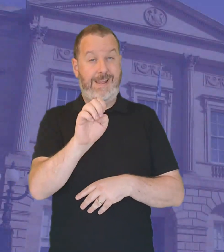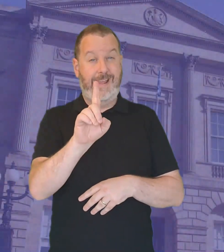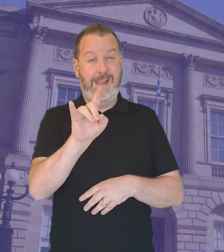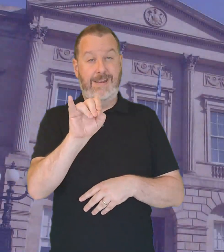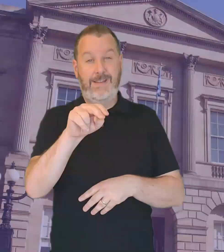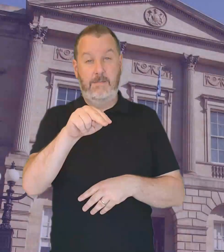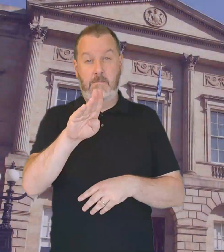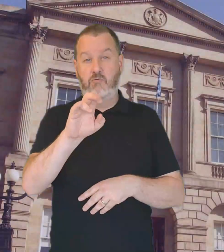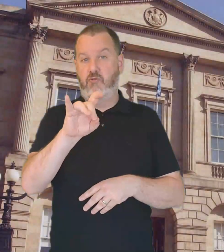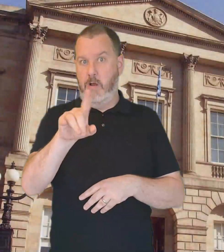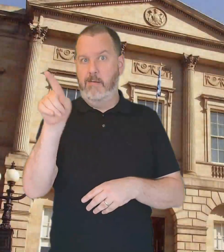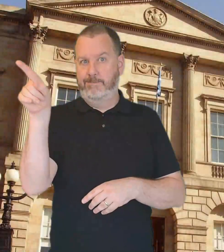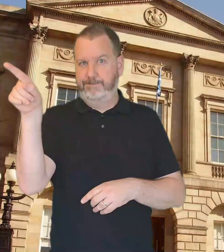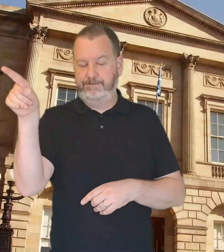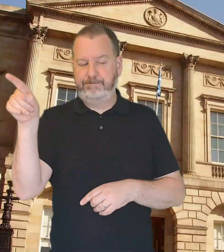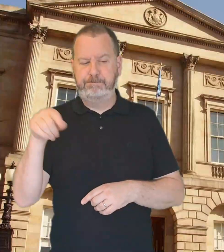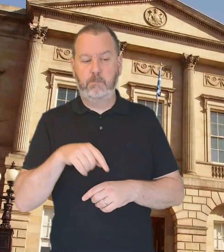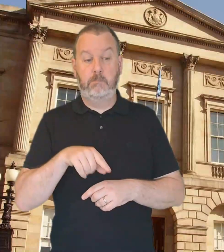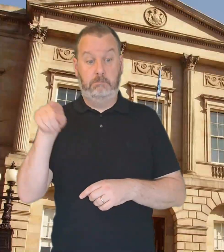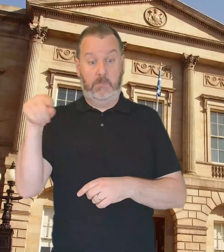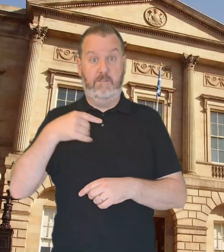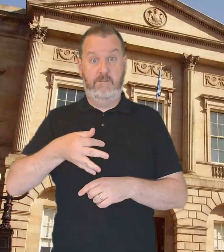I found a collection of informative letters